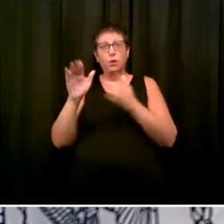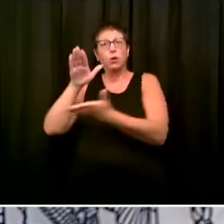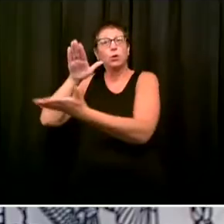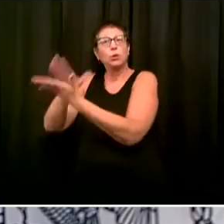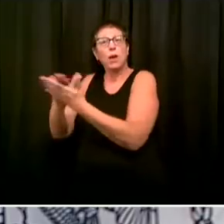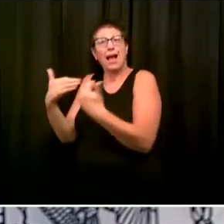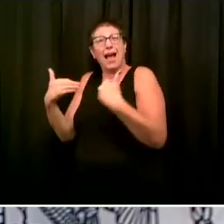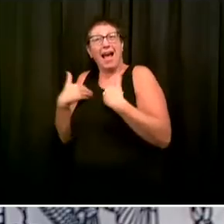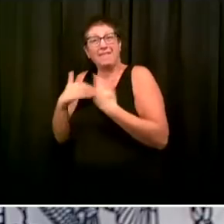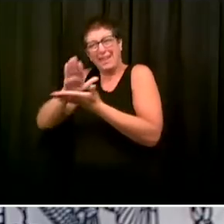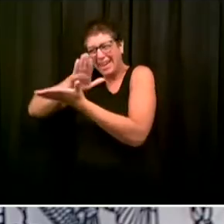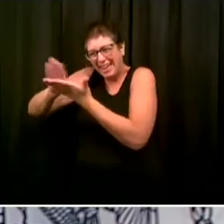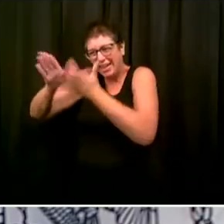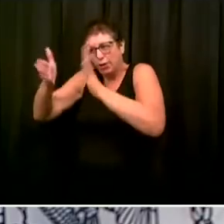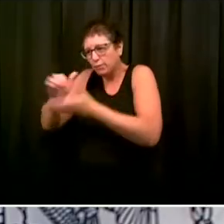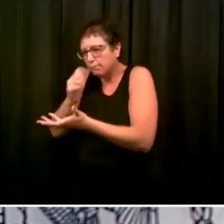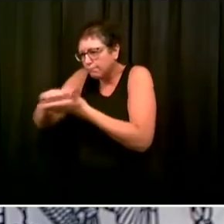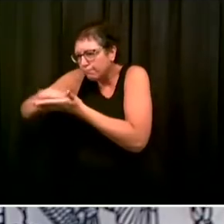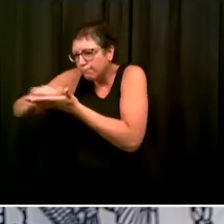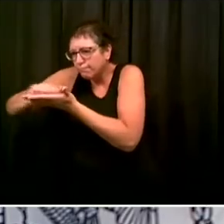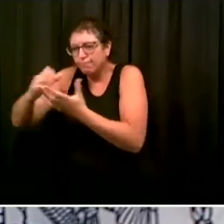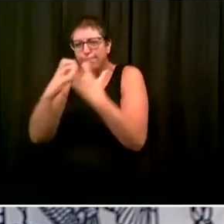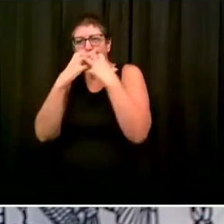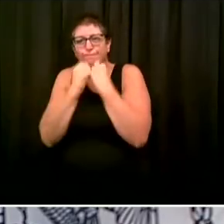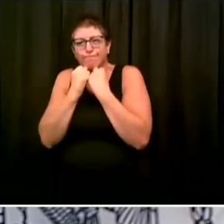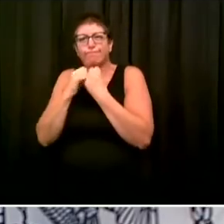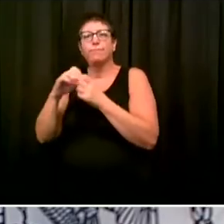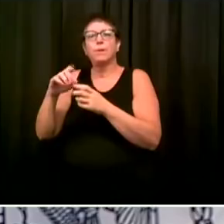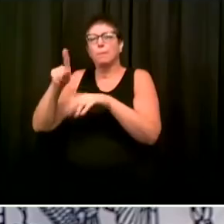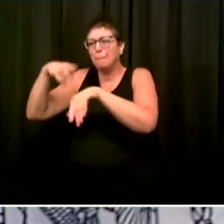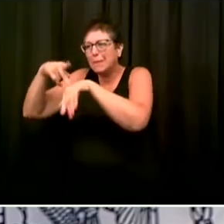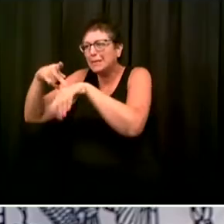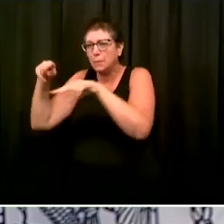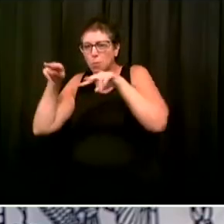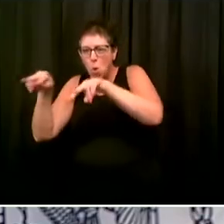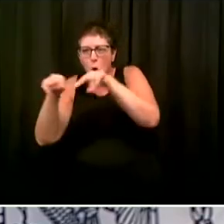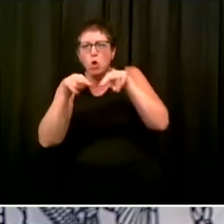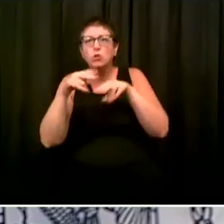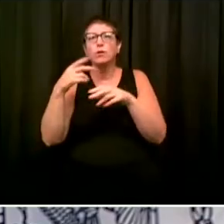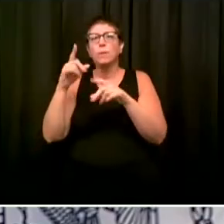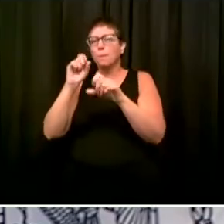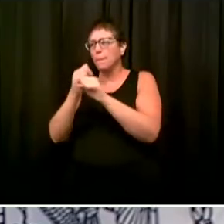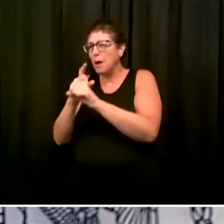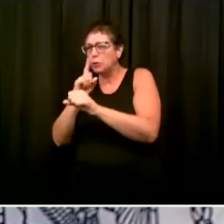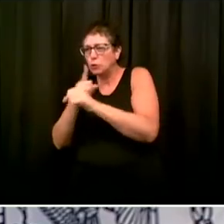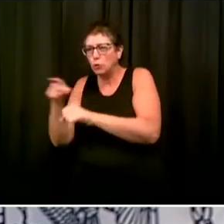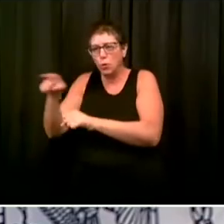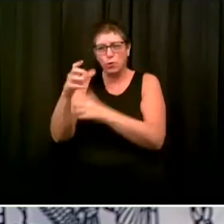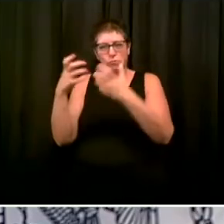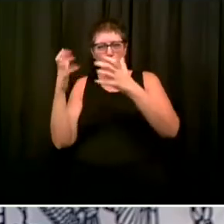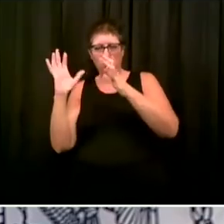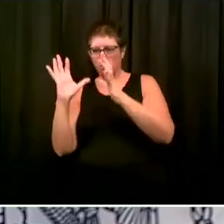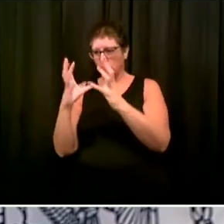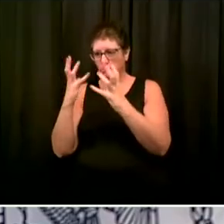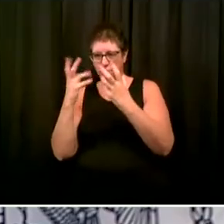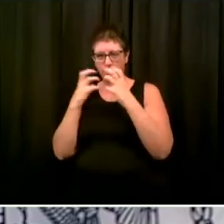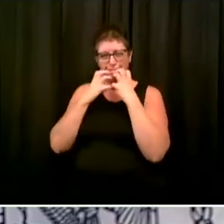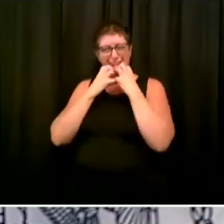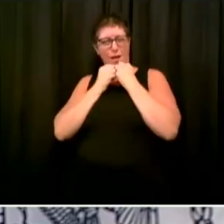SECTOR AND PRIVATE, THE PUB A SCHOOL, WE HAVE